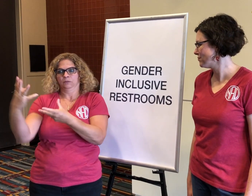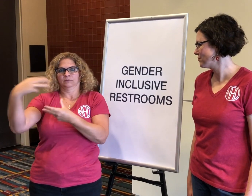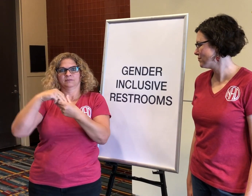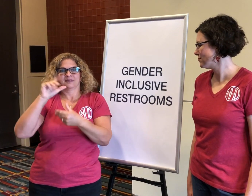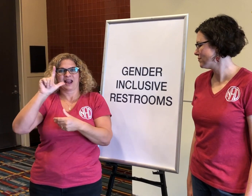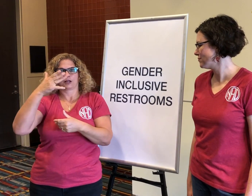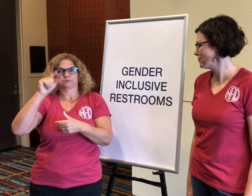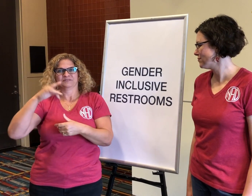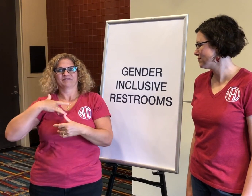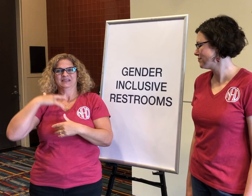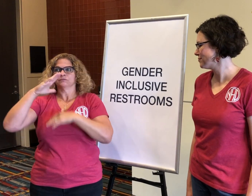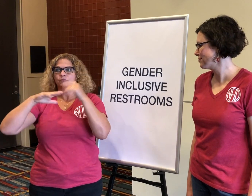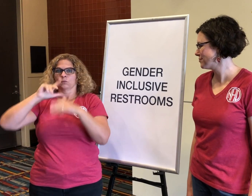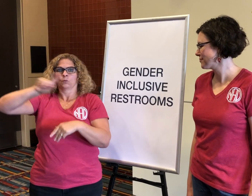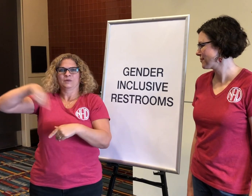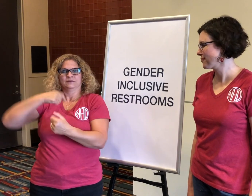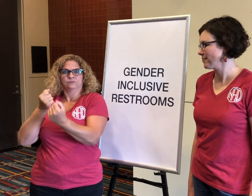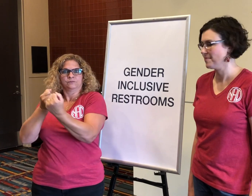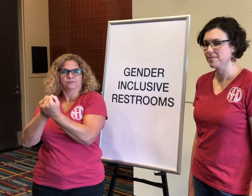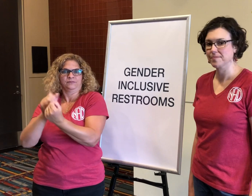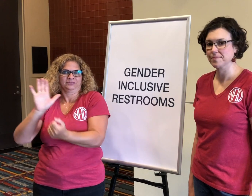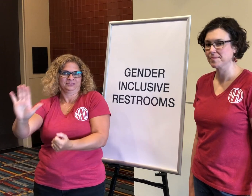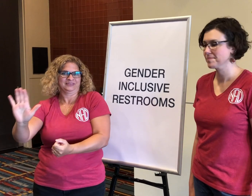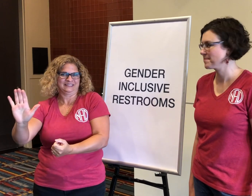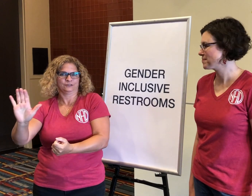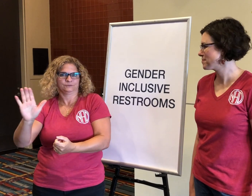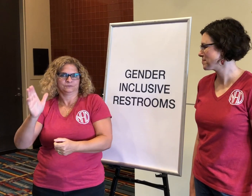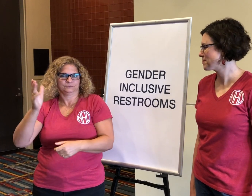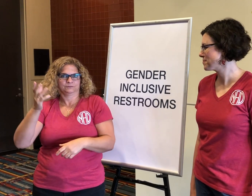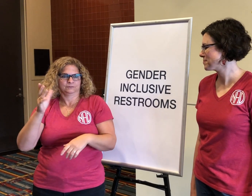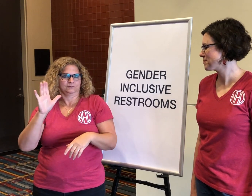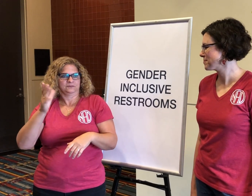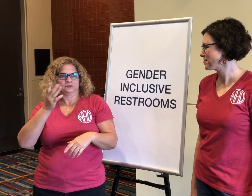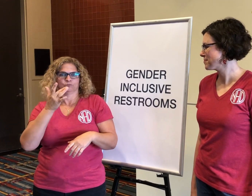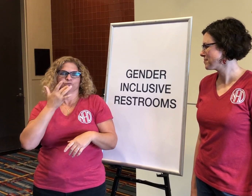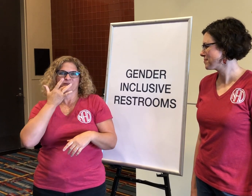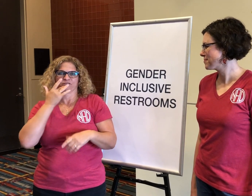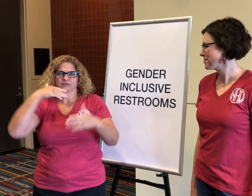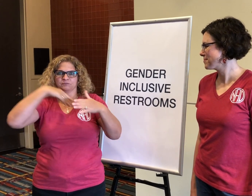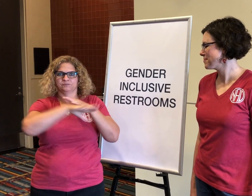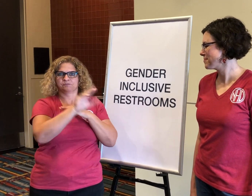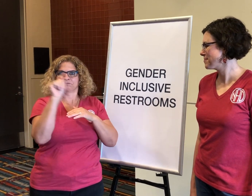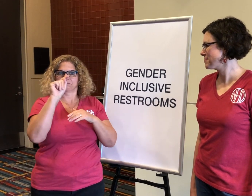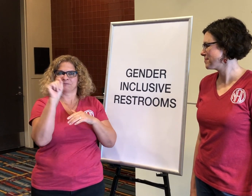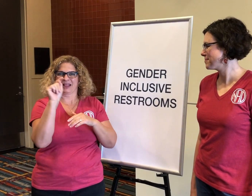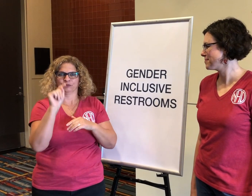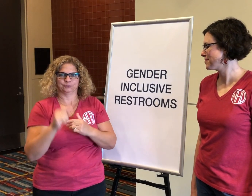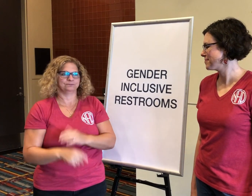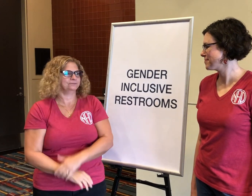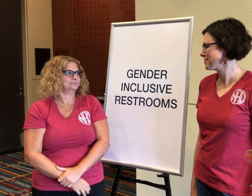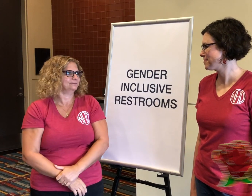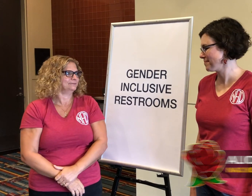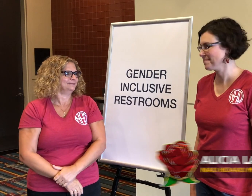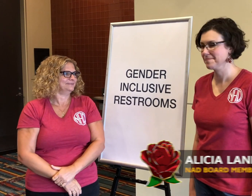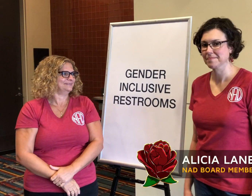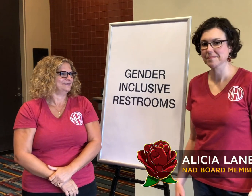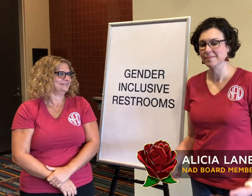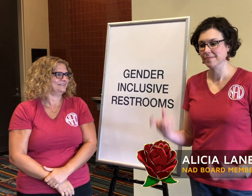The NAD wanted the LGBT community to feel safe, to be included and to respect their preferences.